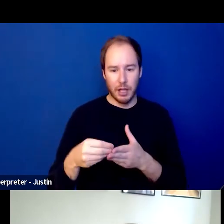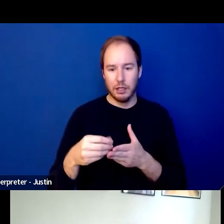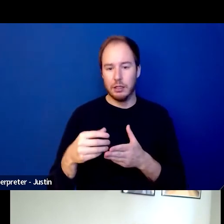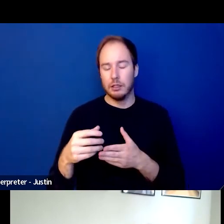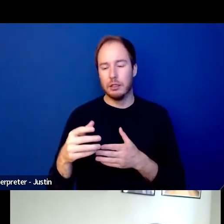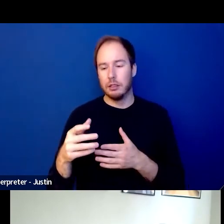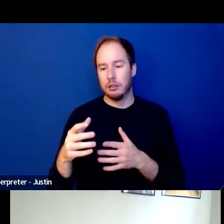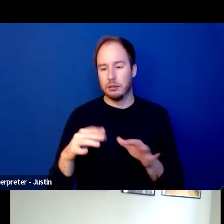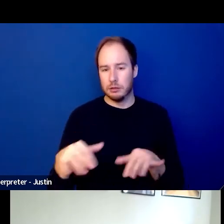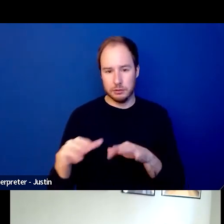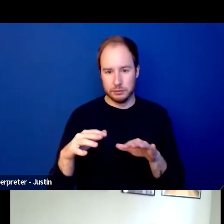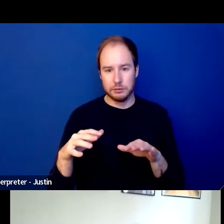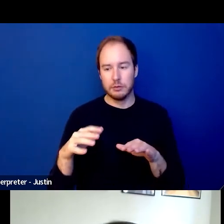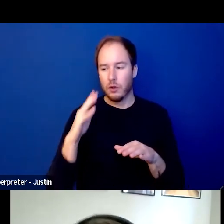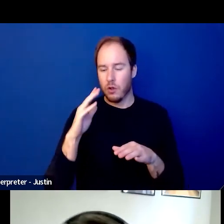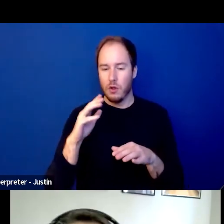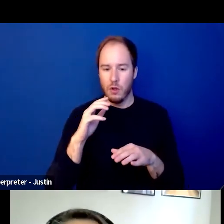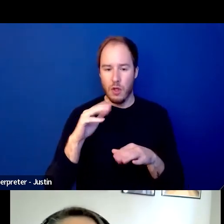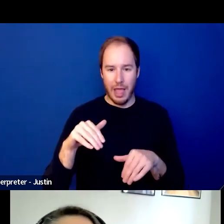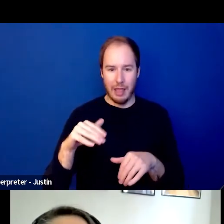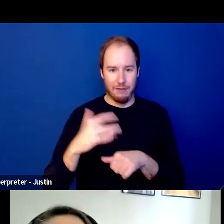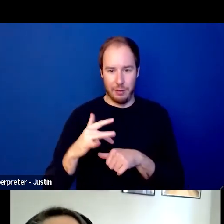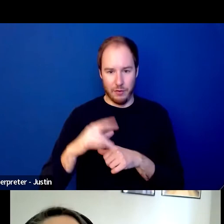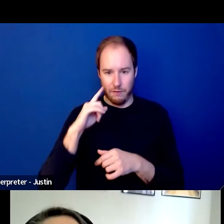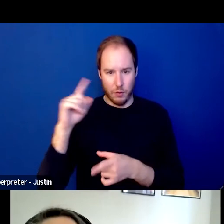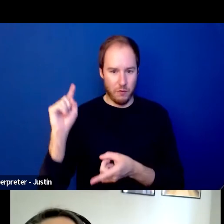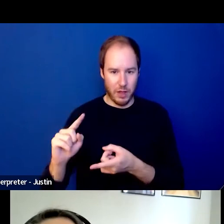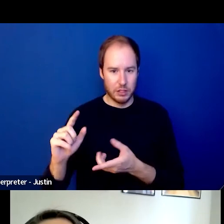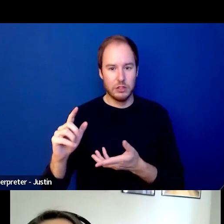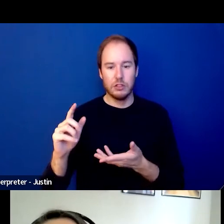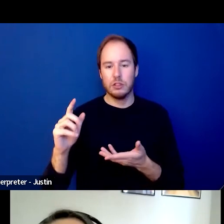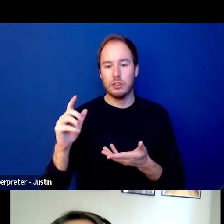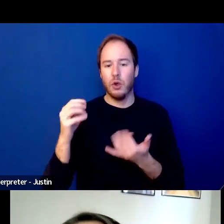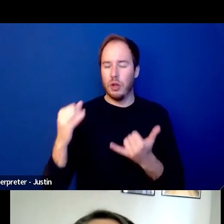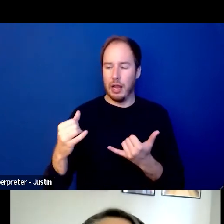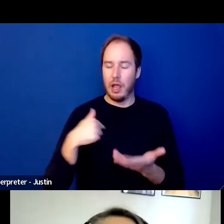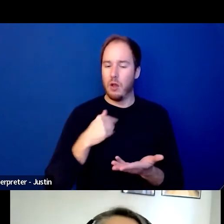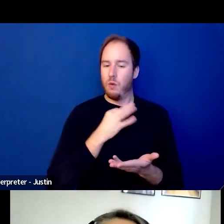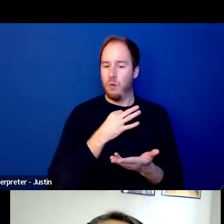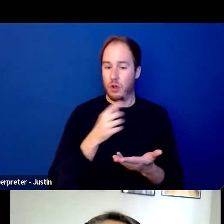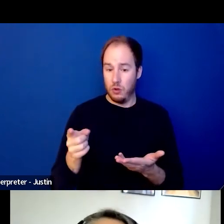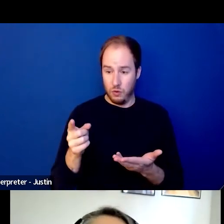but not a lot of that is available for prevention, if any. So I'm wondering too, to the extent you have been involving